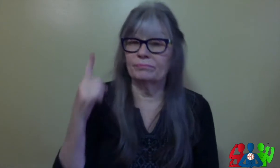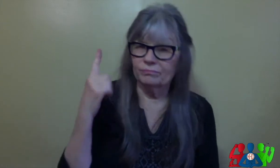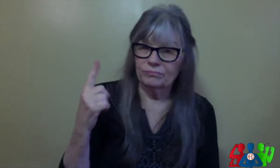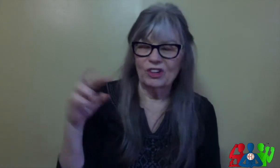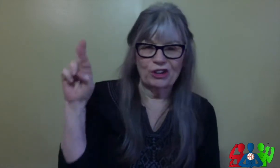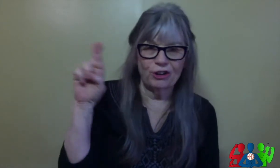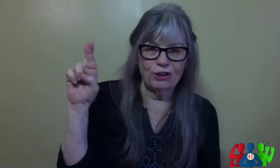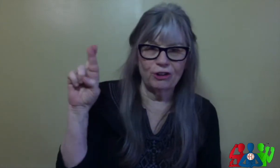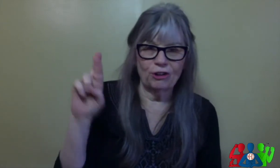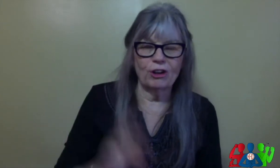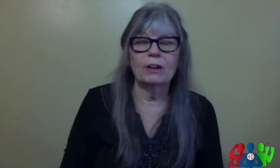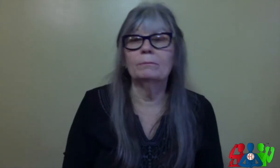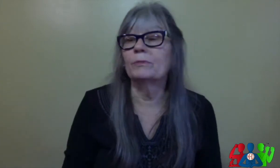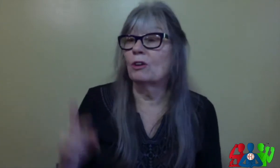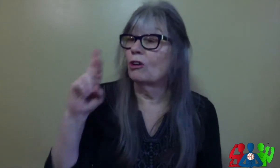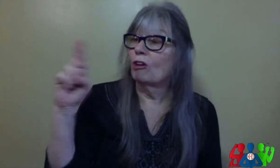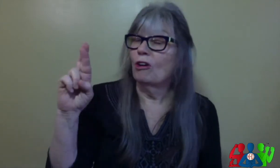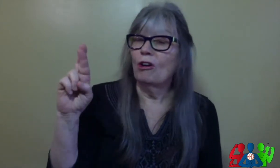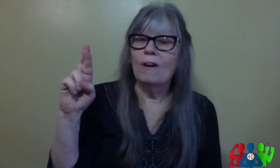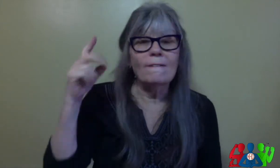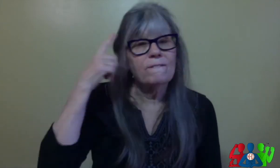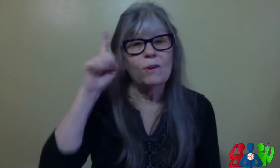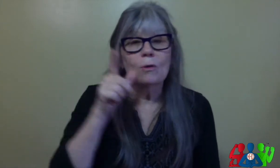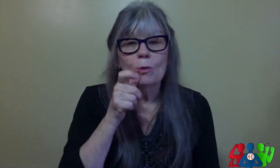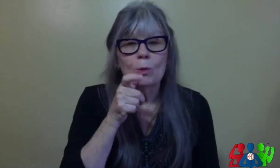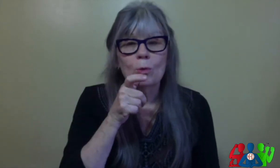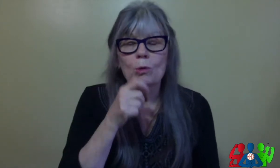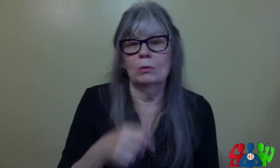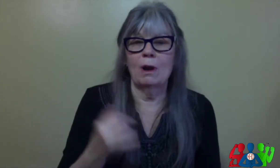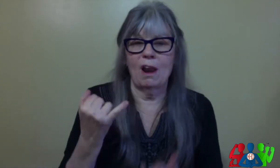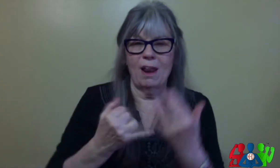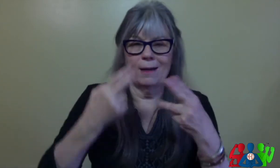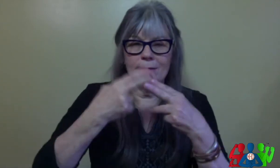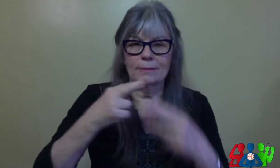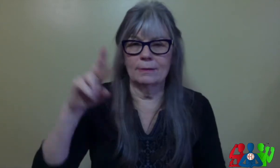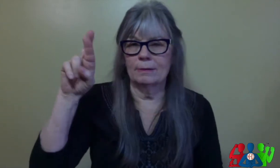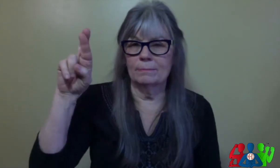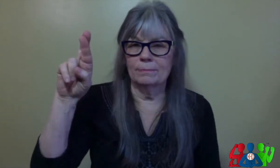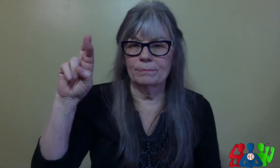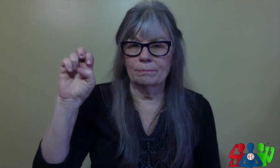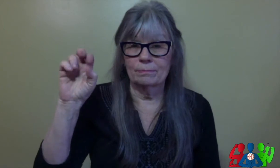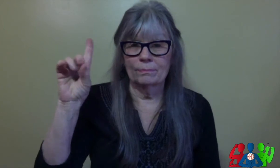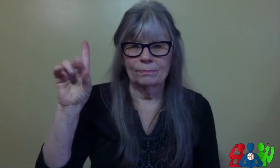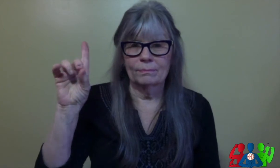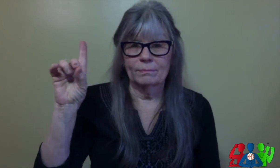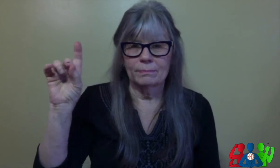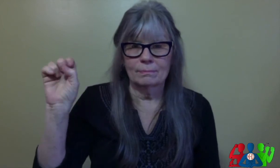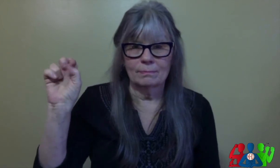I'm now going to explain three other profiles that we've added in the book. For the